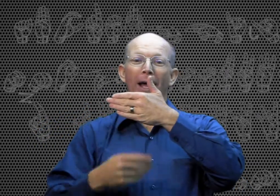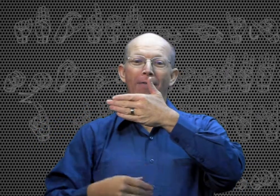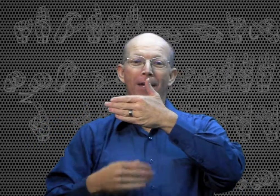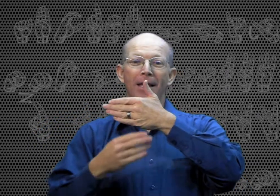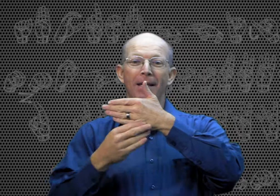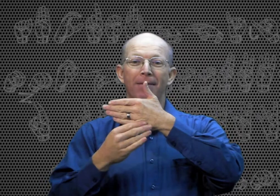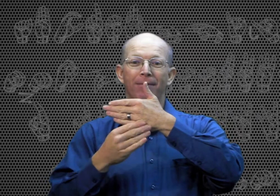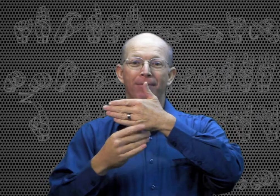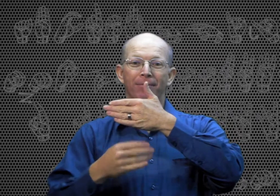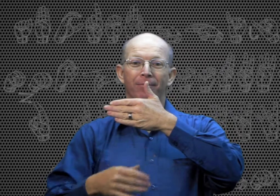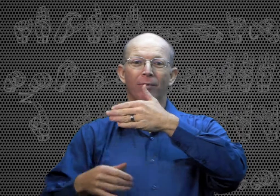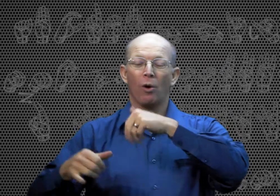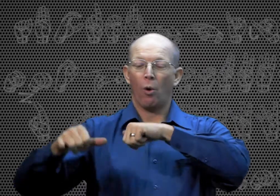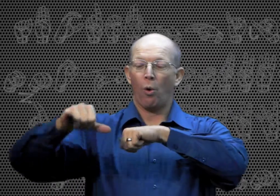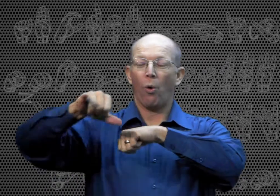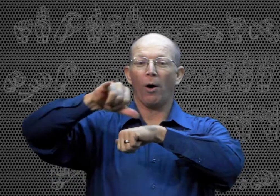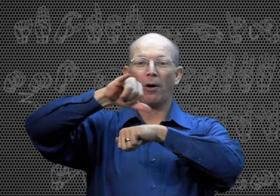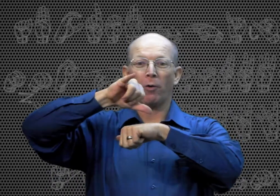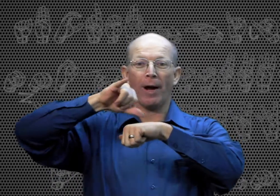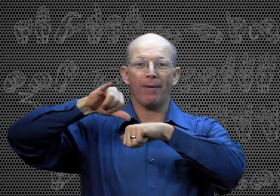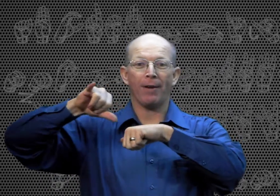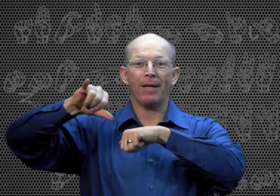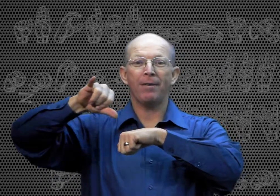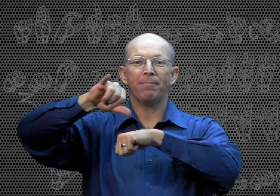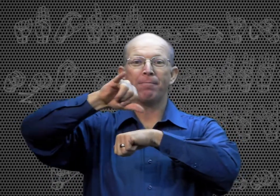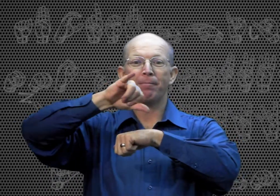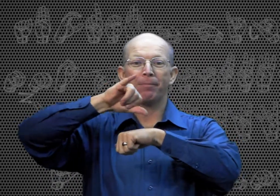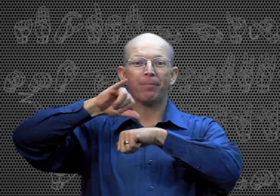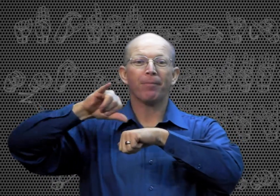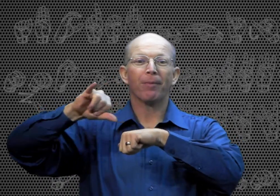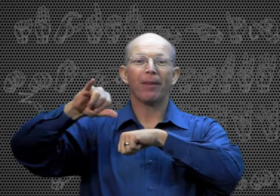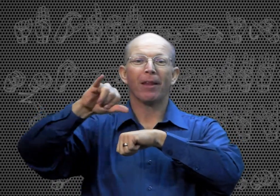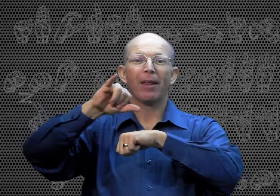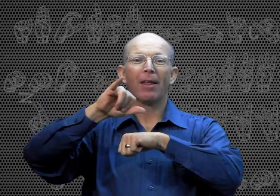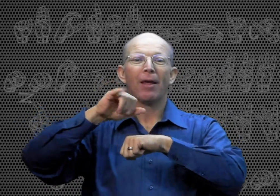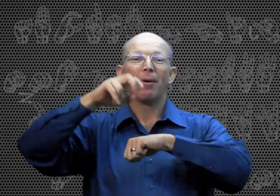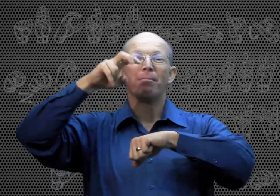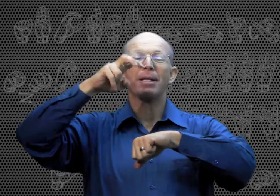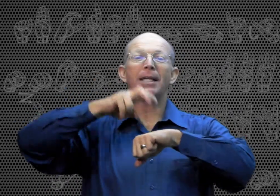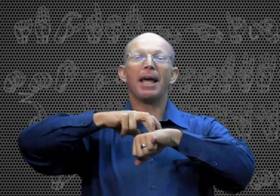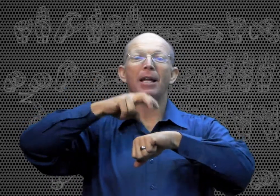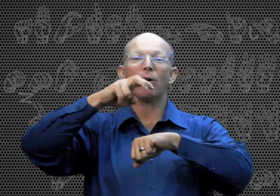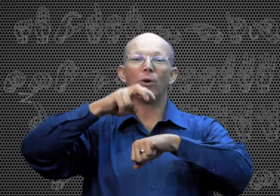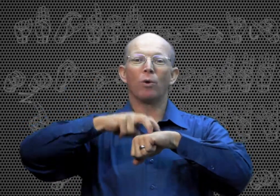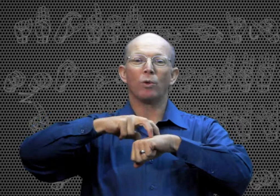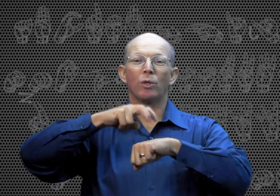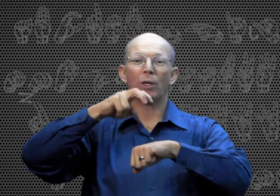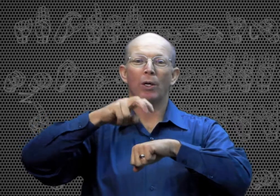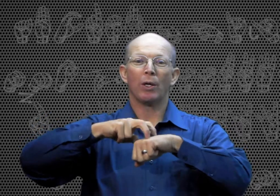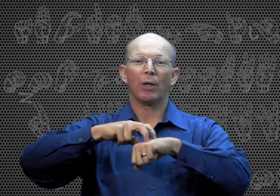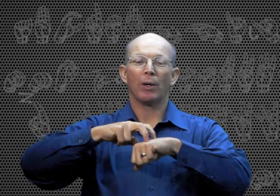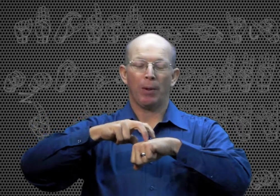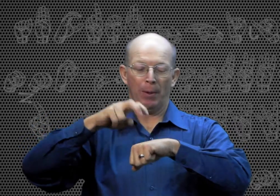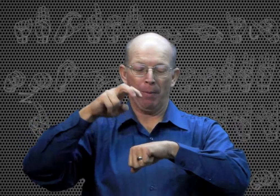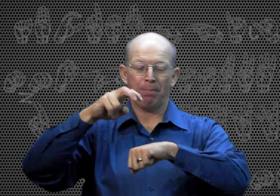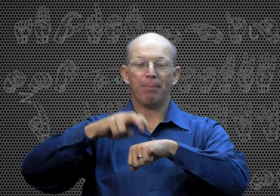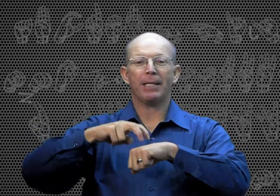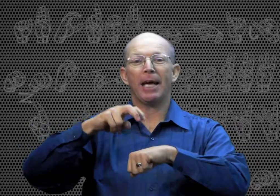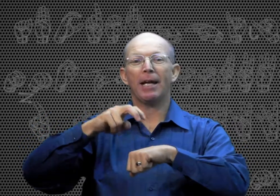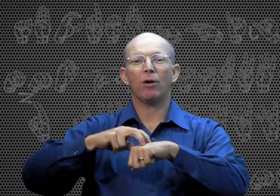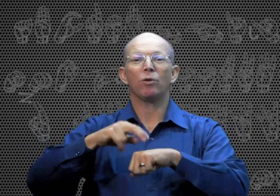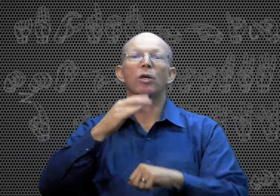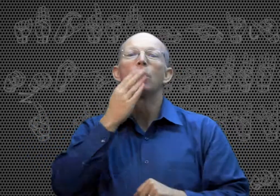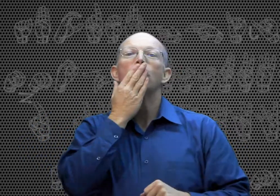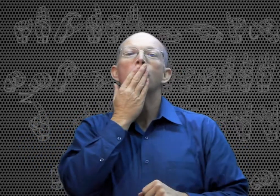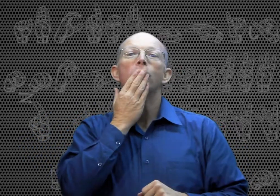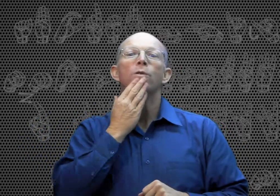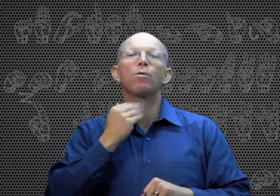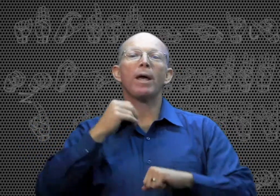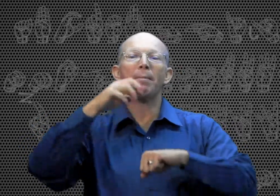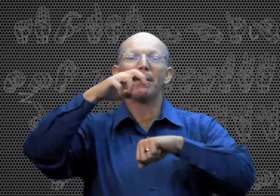GRAVY or GRAVY